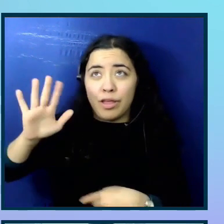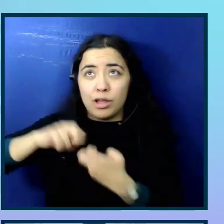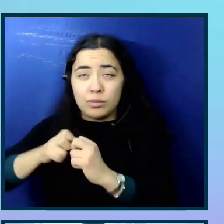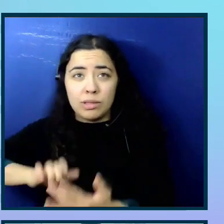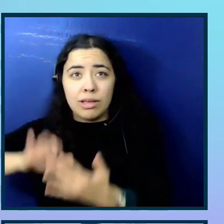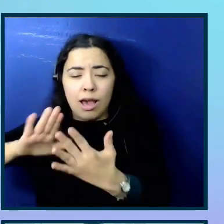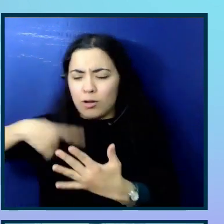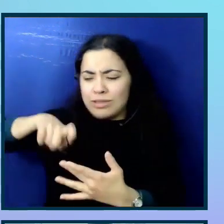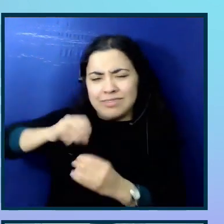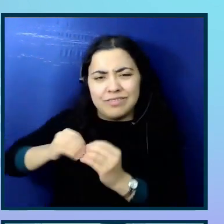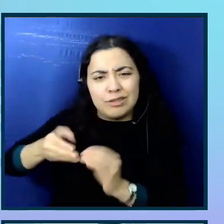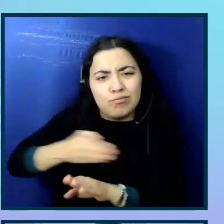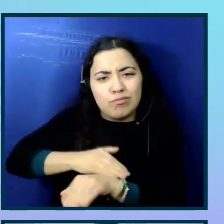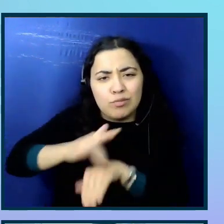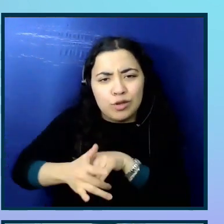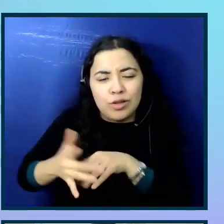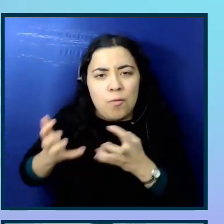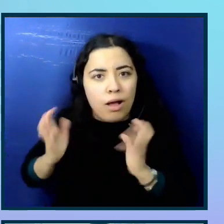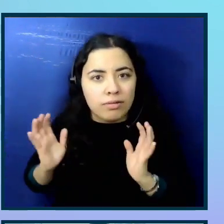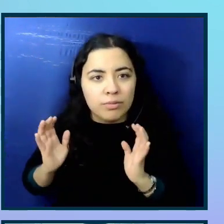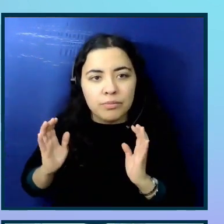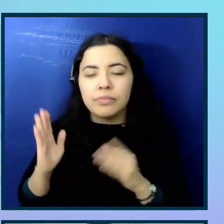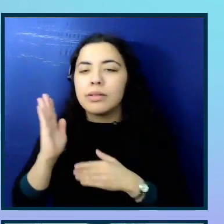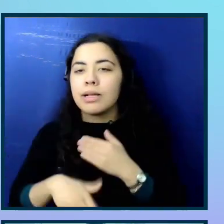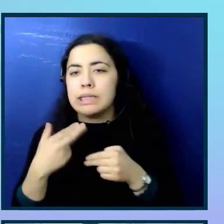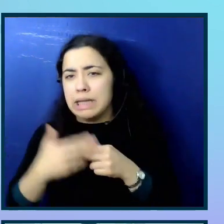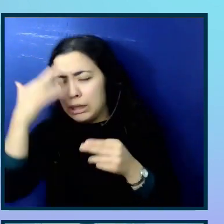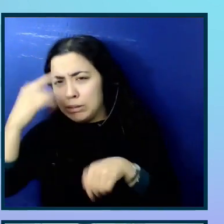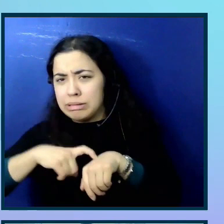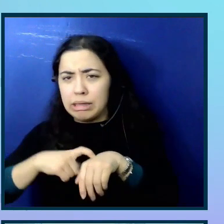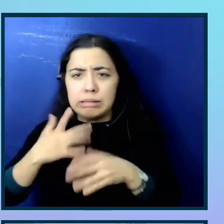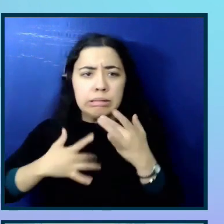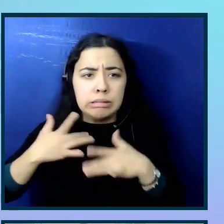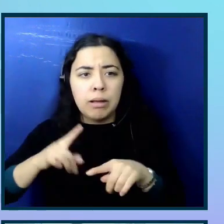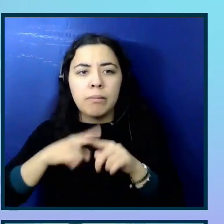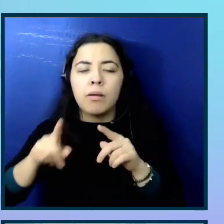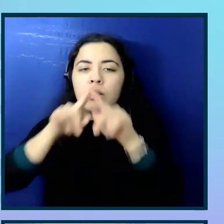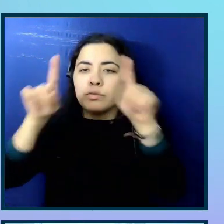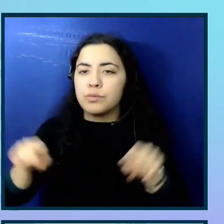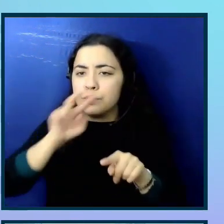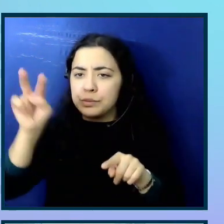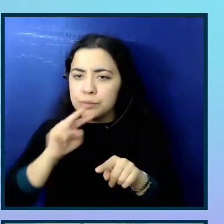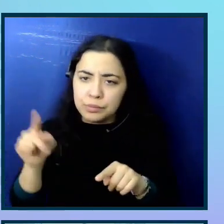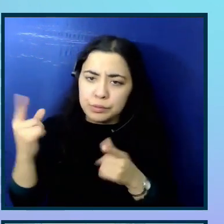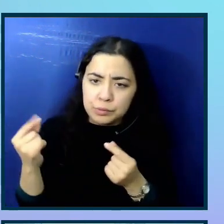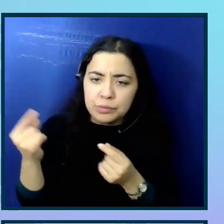I'll get into just a little bit more detail. I know we're short on time, but screen reader users again, helped us to identify,